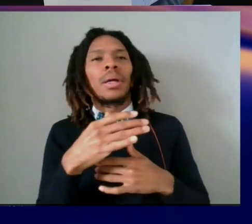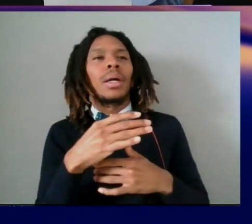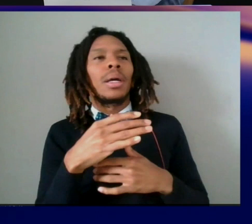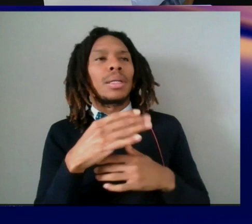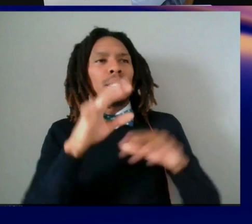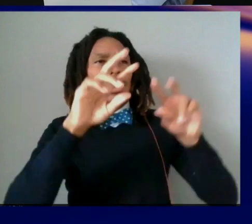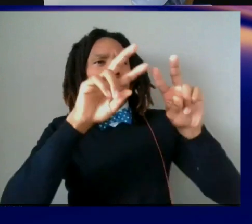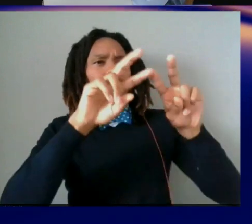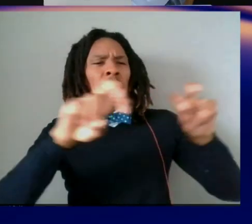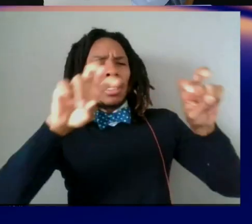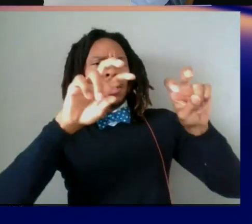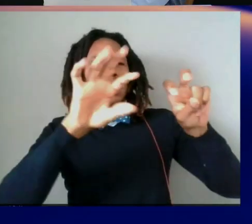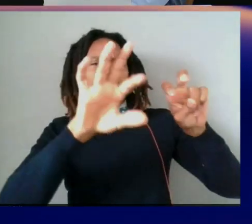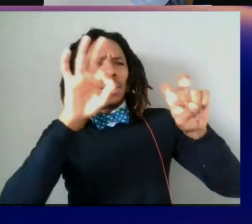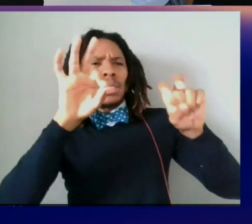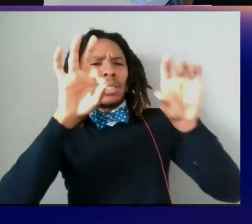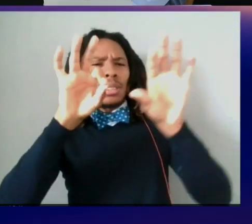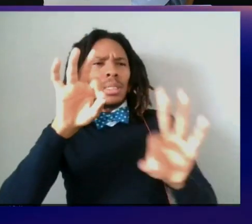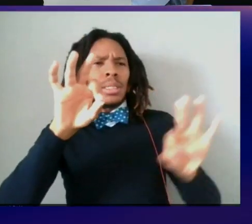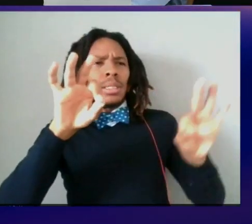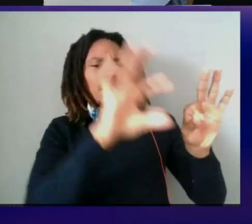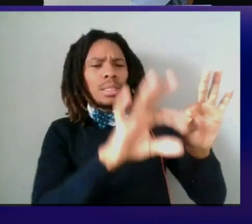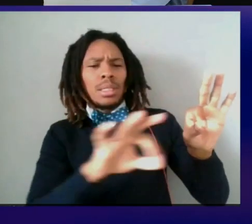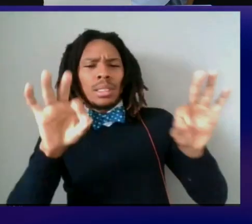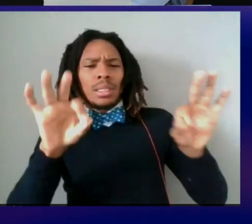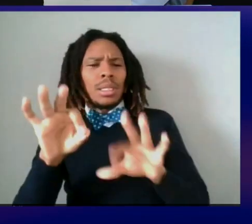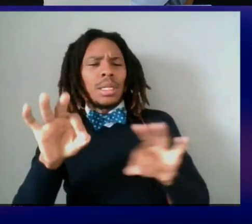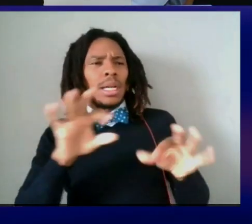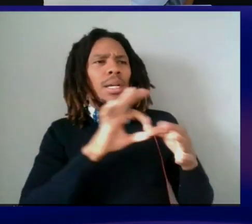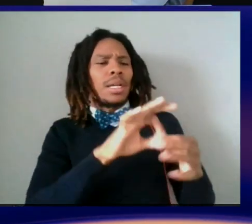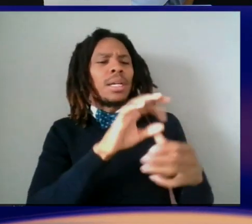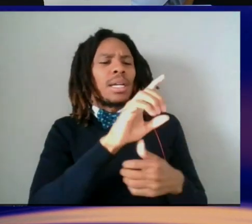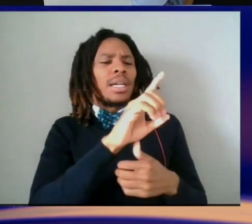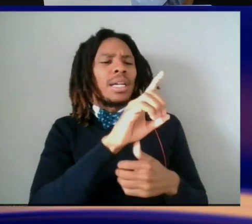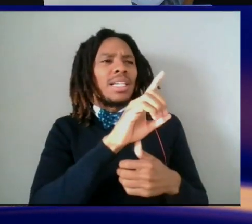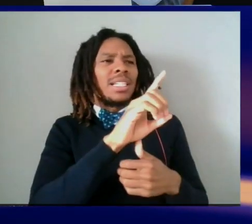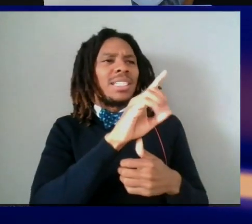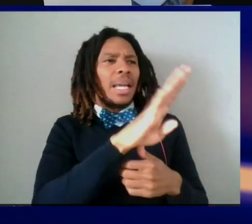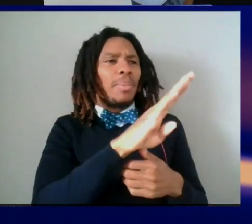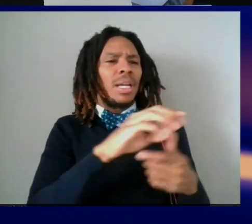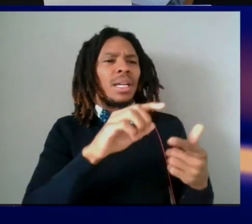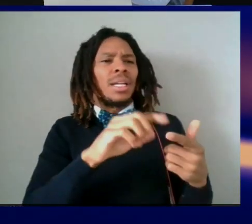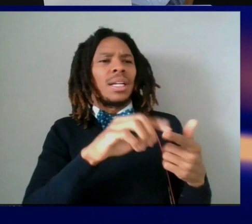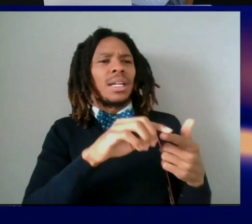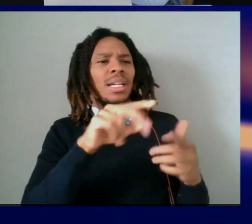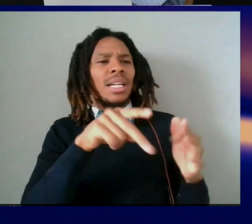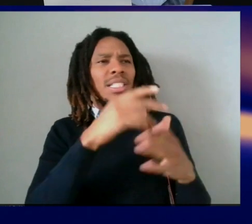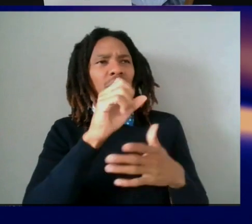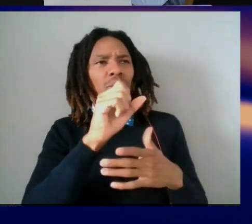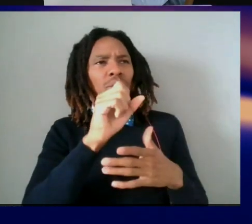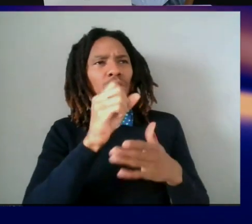and take the individual stubs that apply to DynamoDB, SQL Server, et cetera, pass those down through the the Lambda function